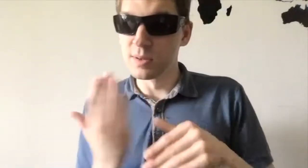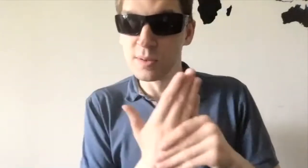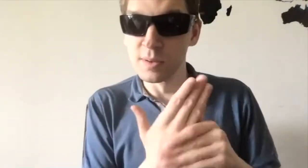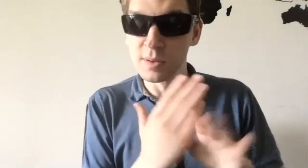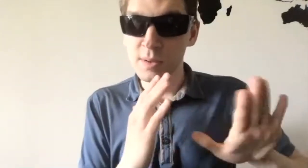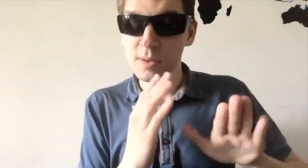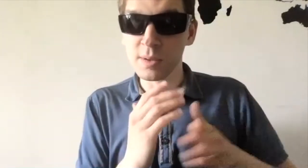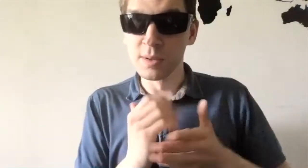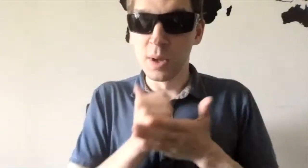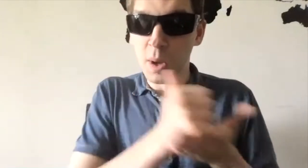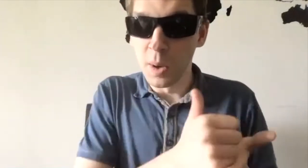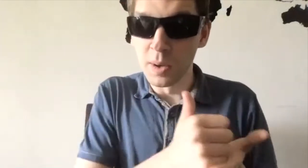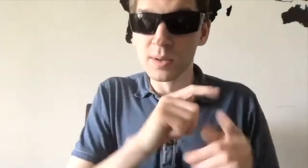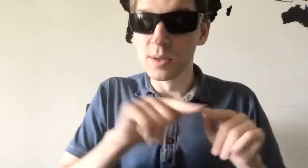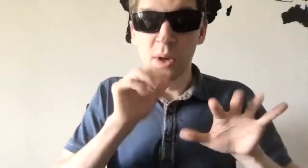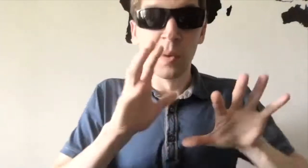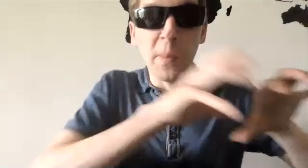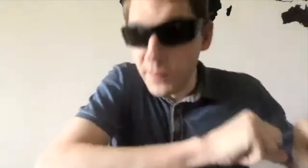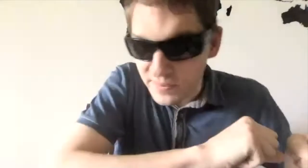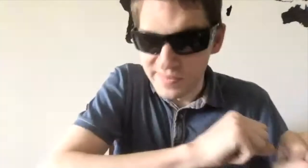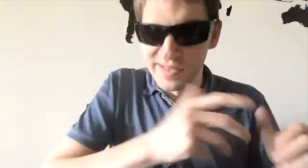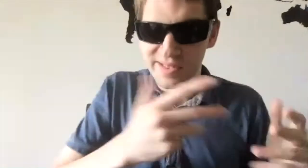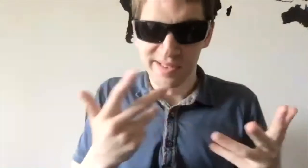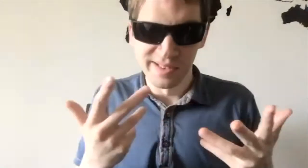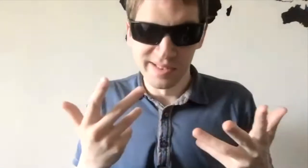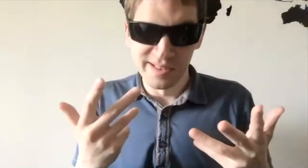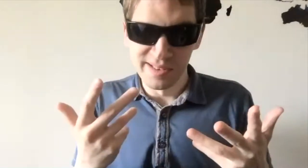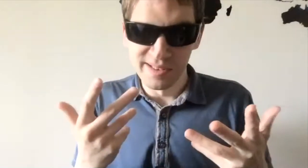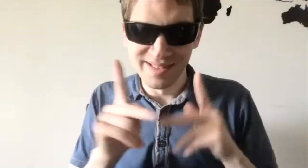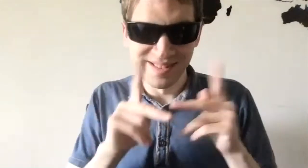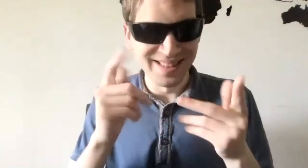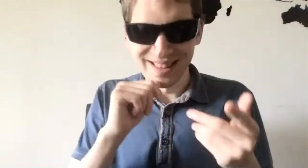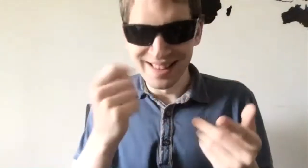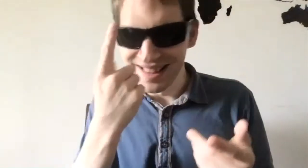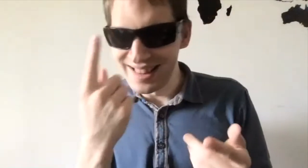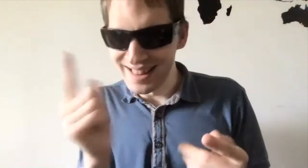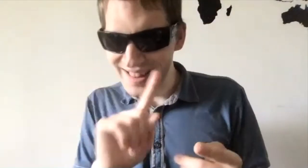struggling with something. Someone who's not afraid to interrupt or support that person